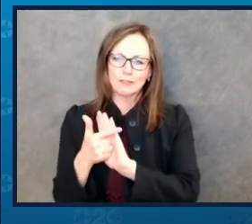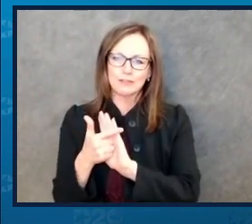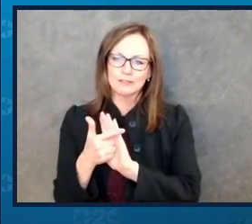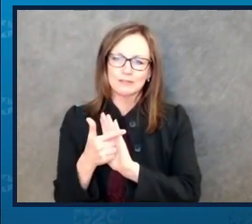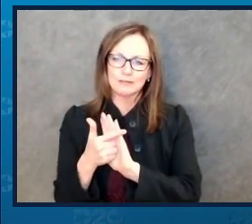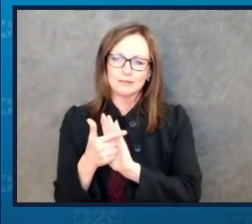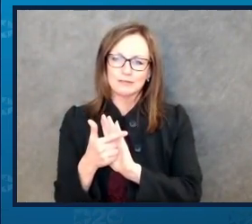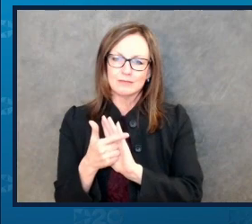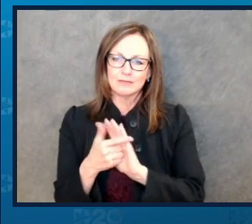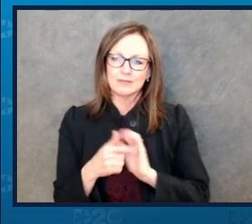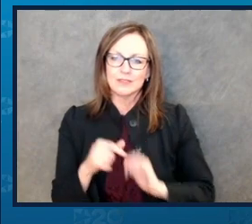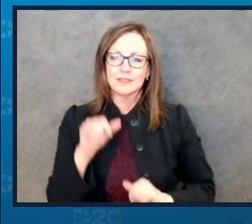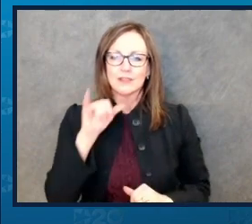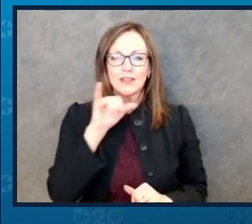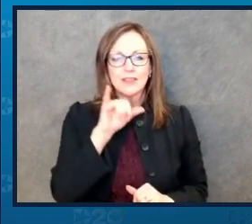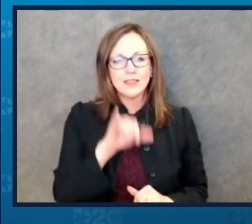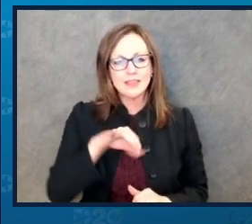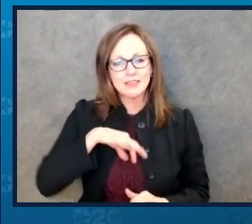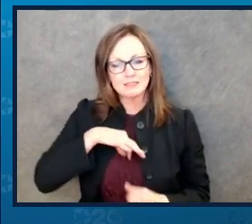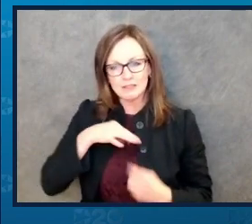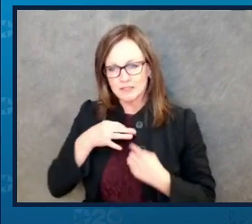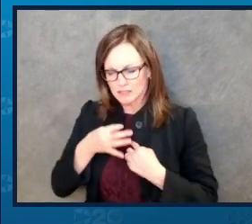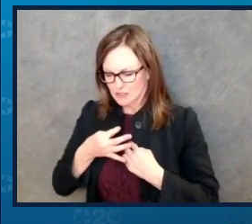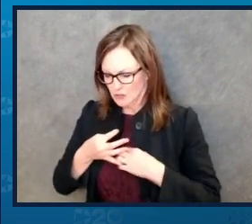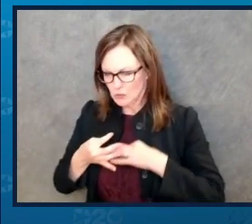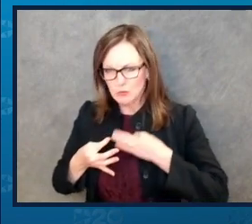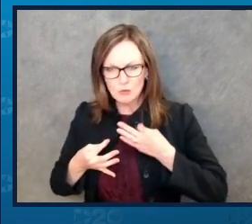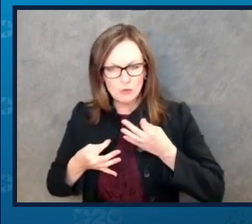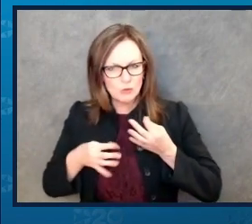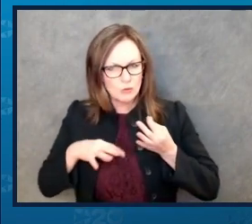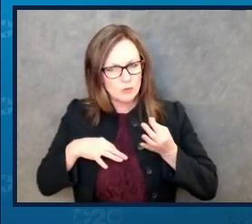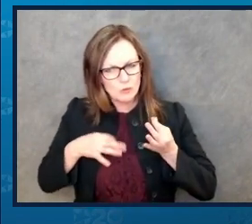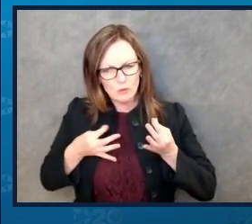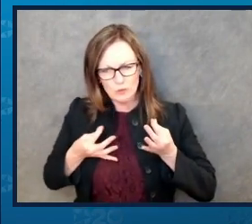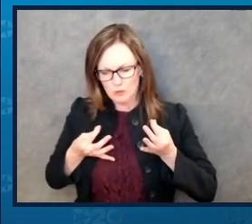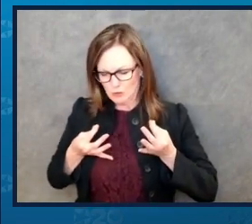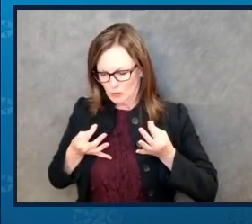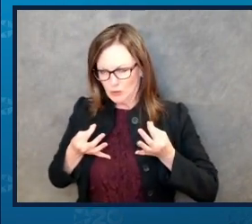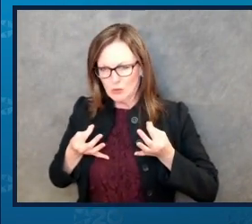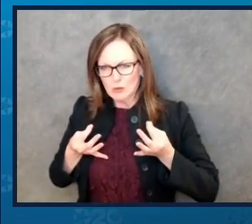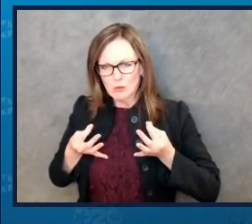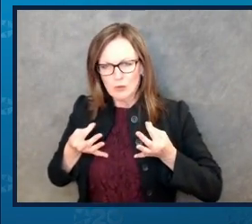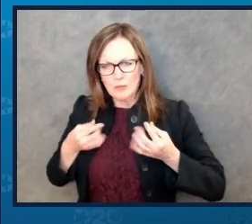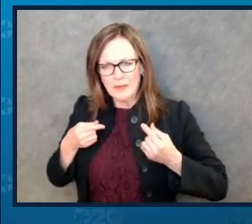FIND MEANING.